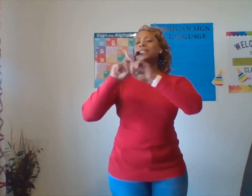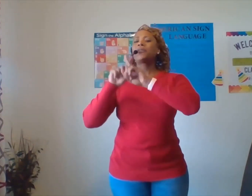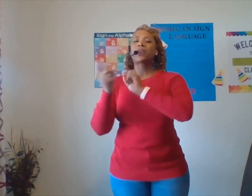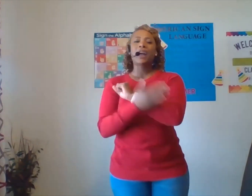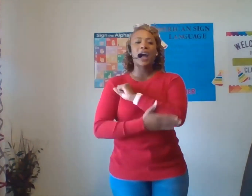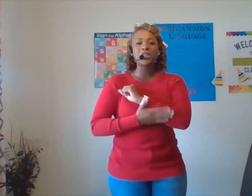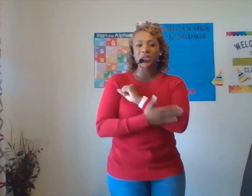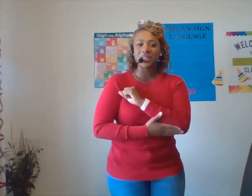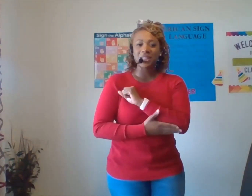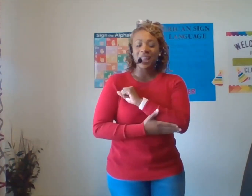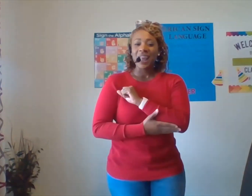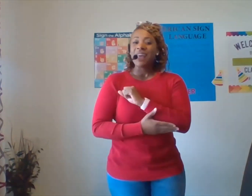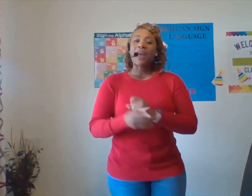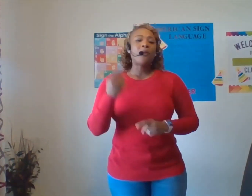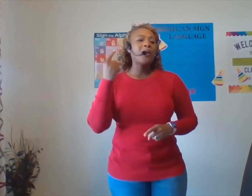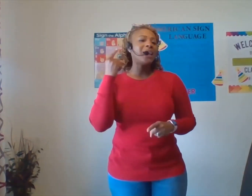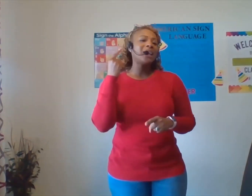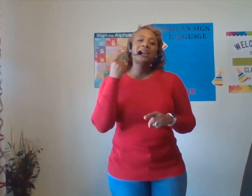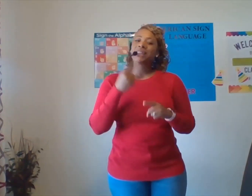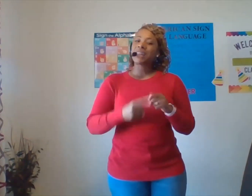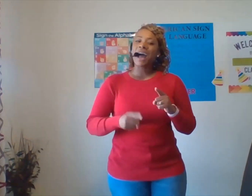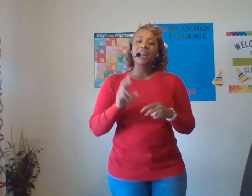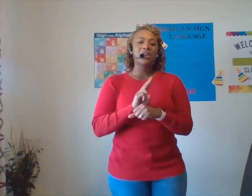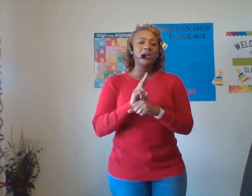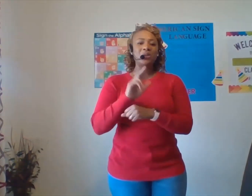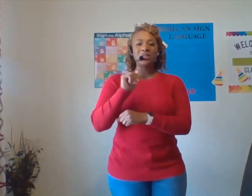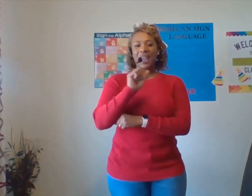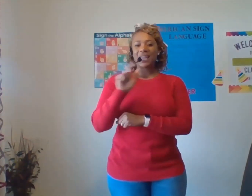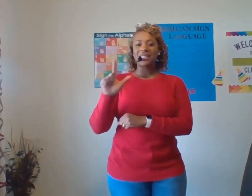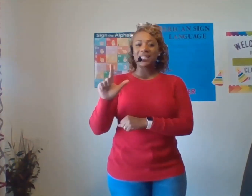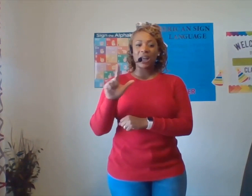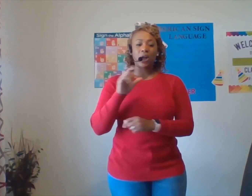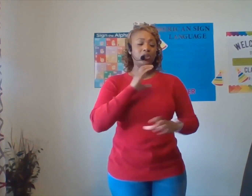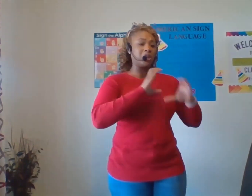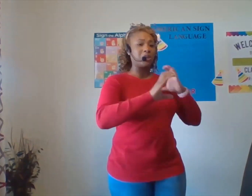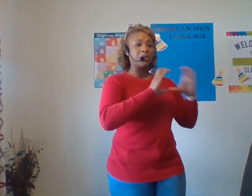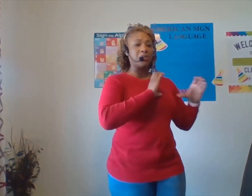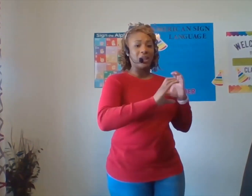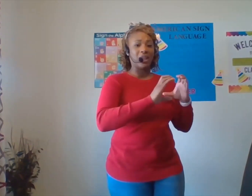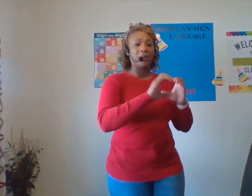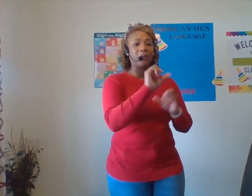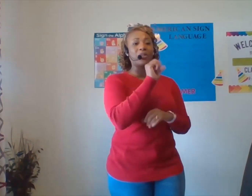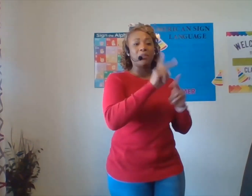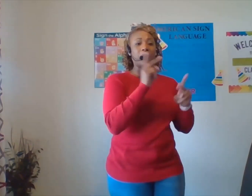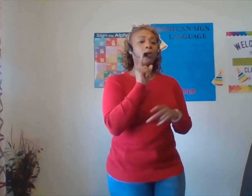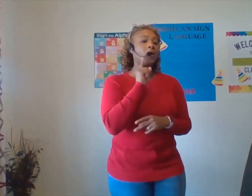different countries that we could not use ASL to communicate with people who